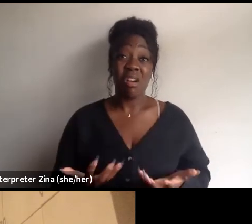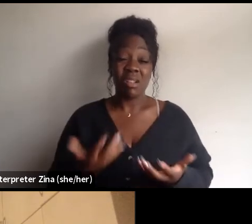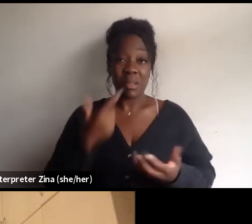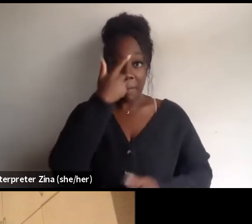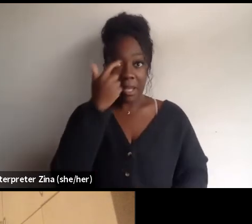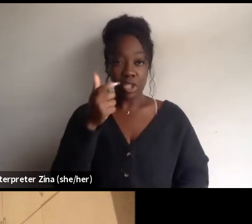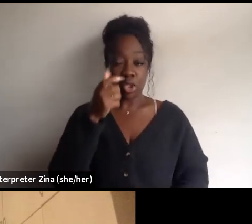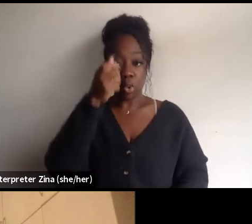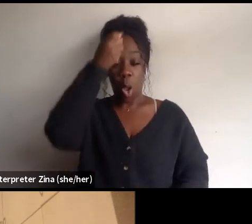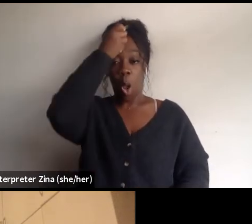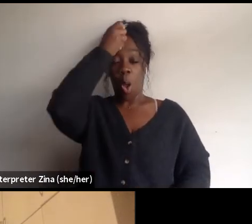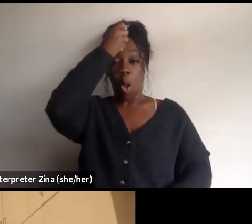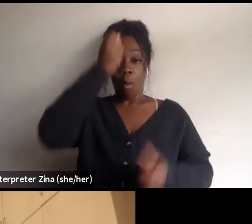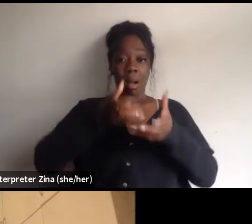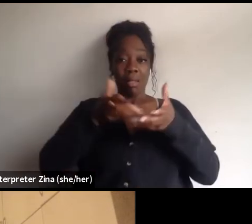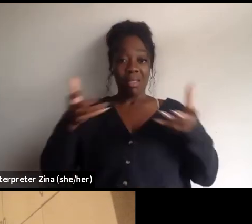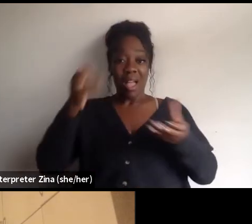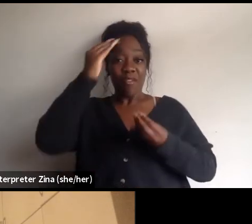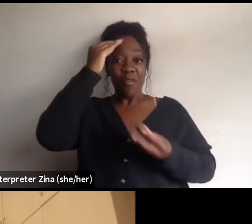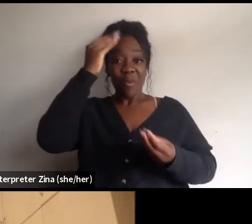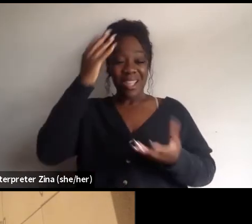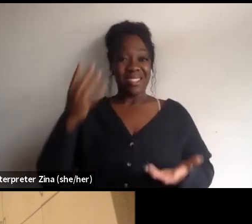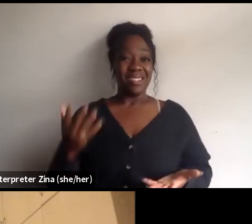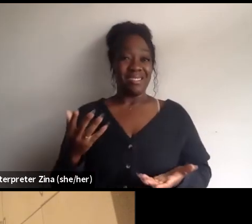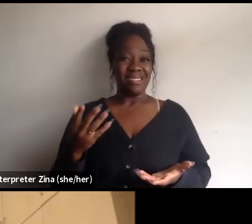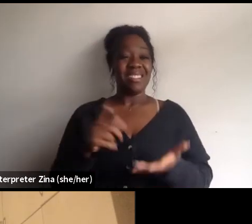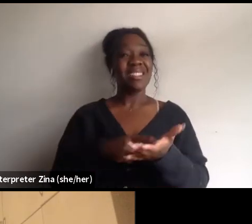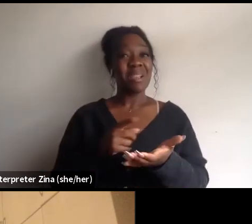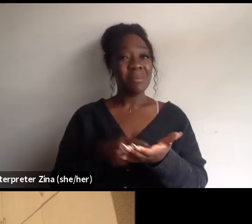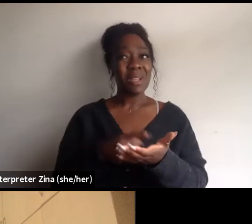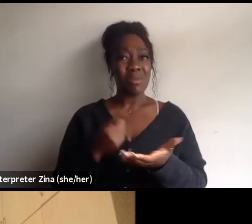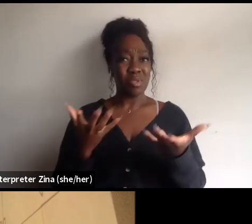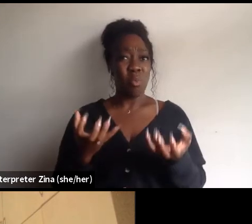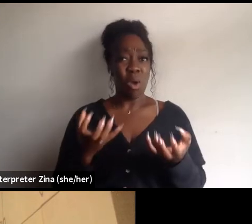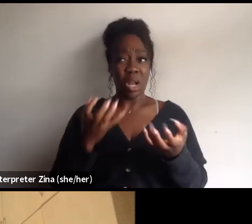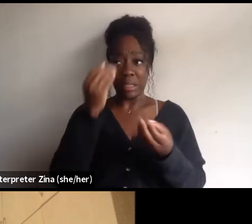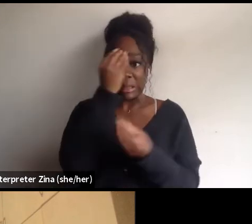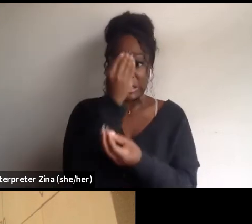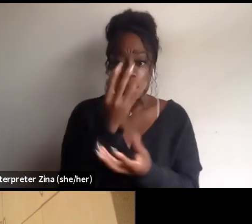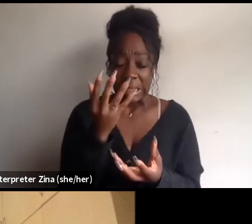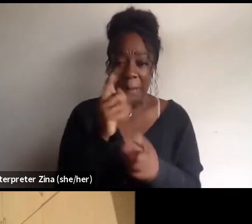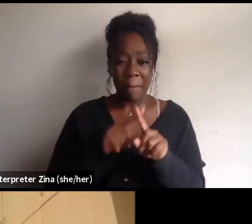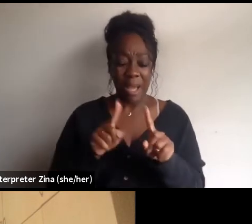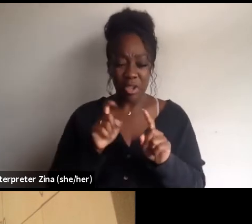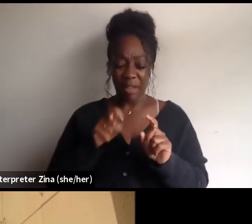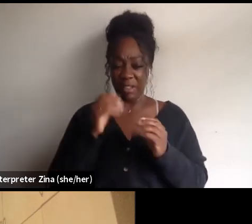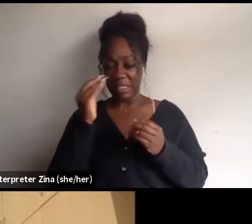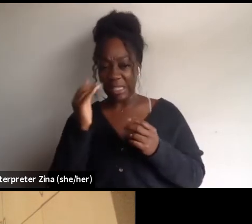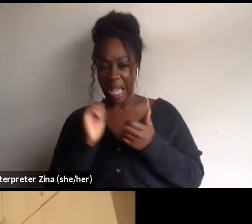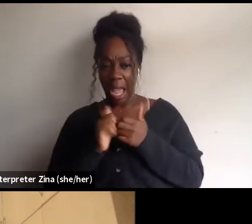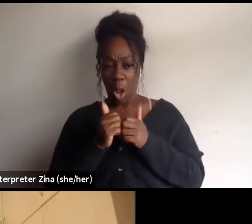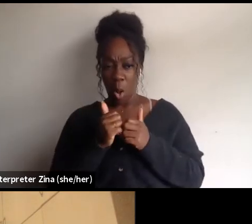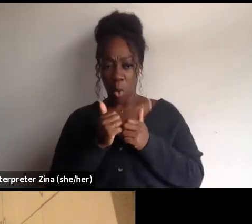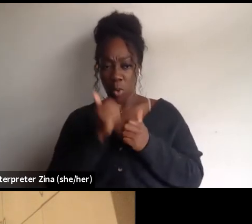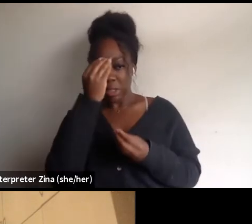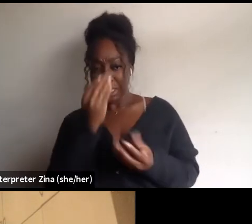and you sometimes want to share it but you have to find the way to share it without exposing the people that will try and help you.